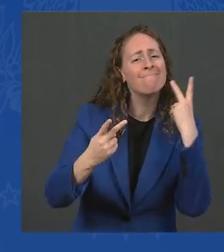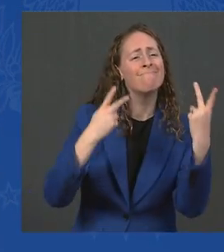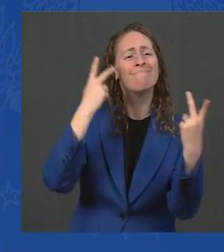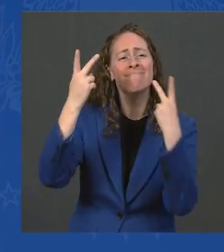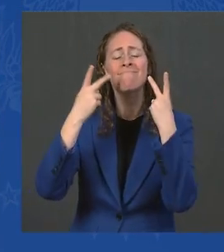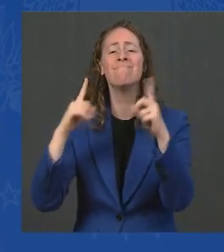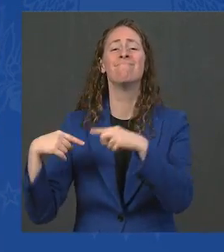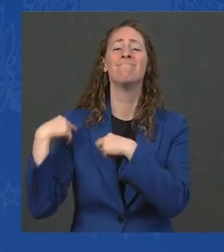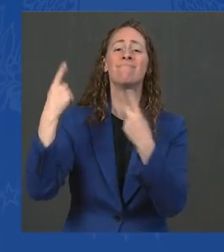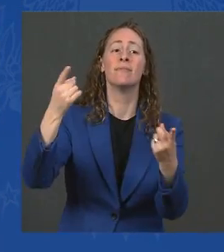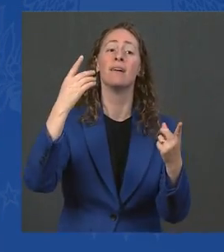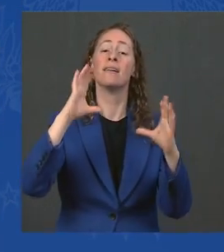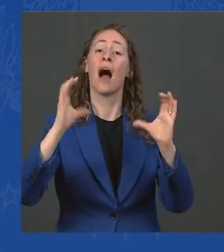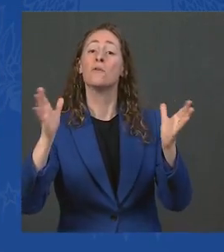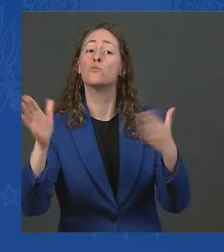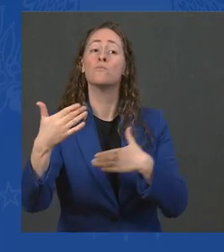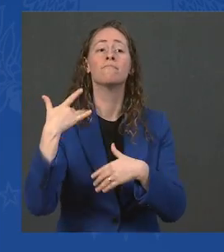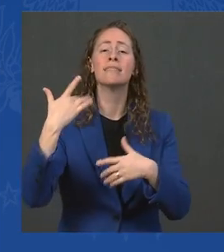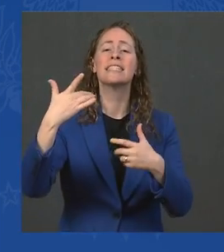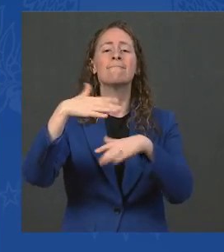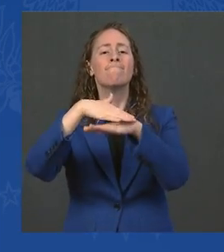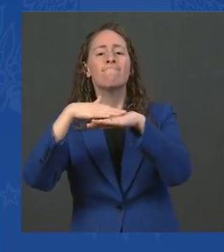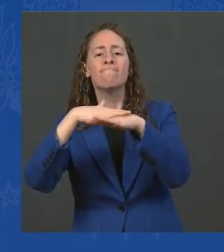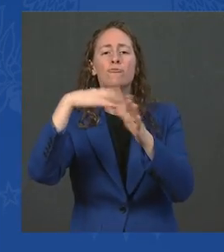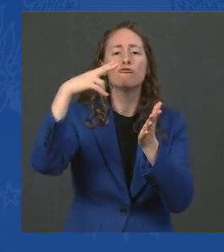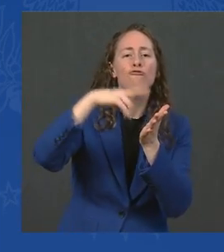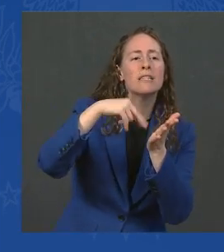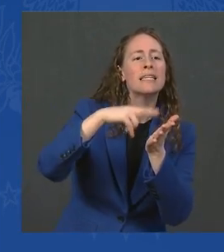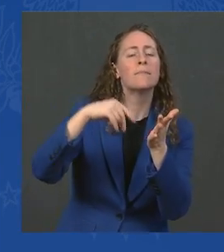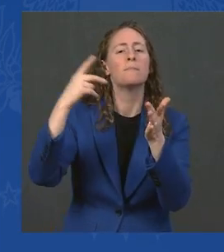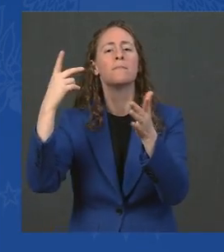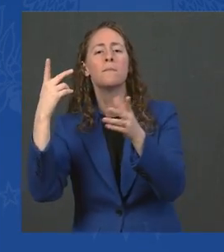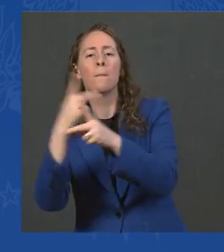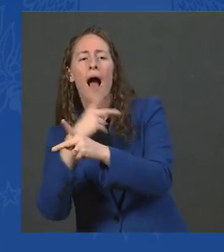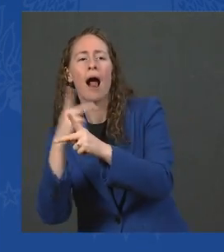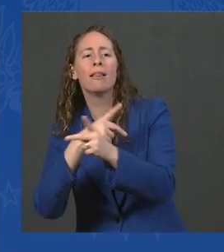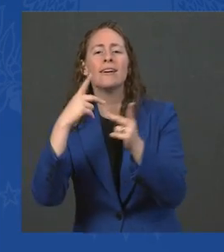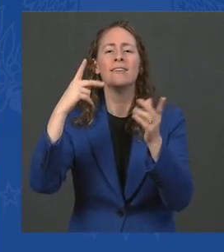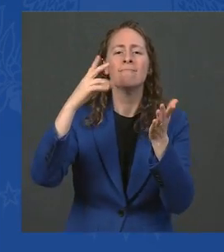We've all seen it. When our kids make friends that last for years,